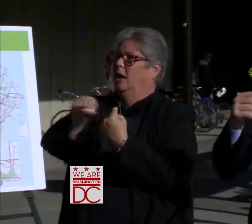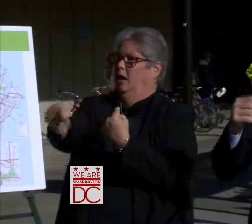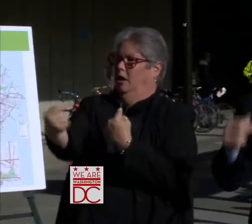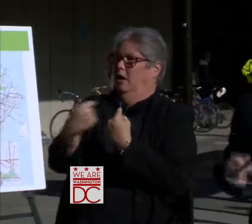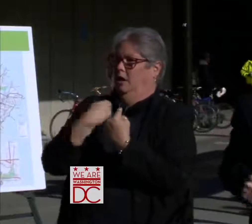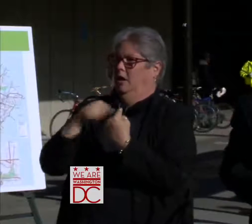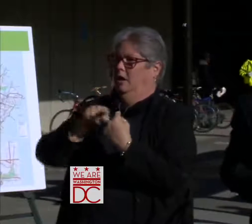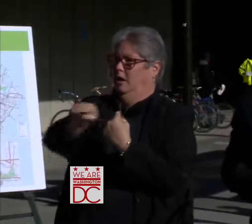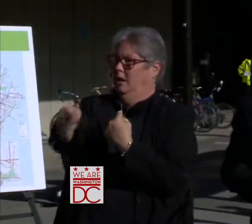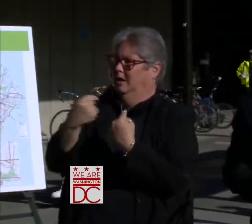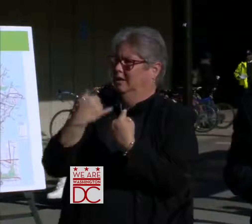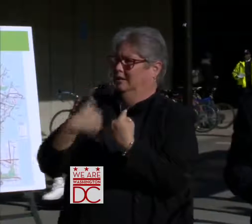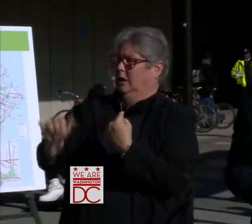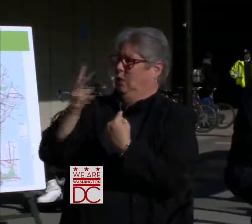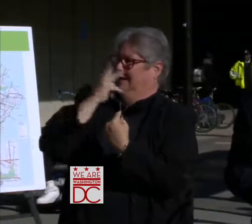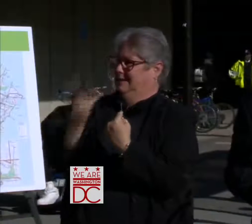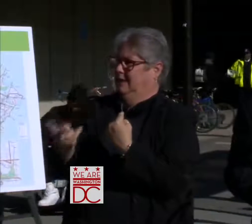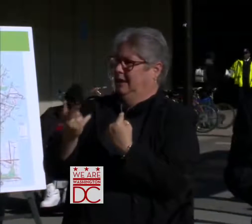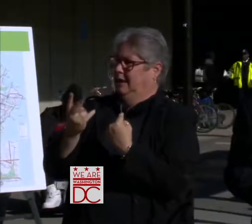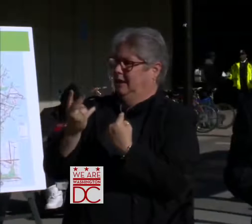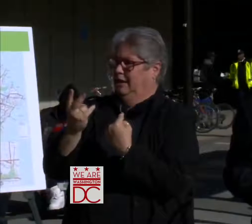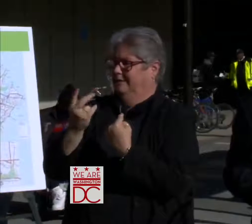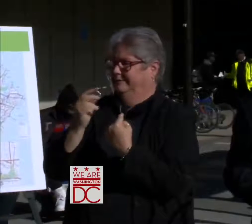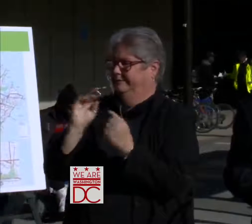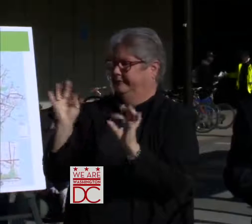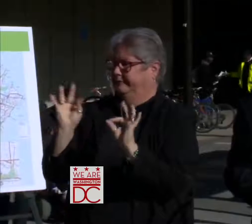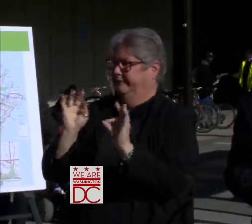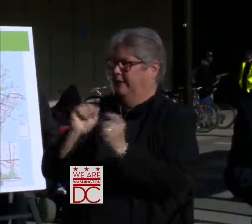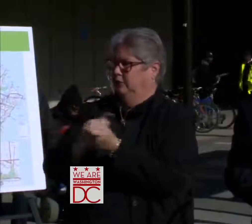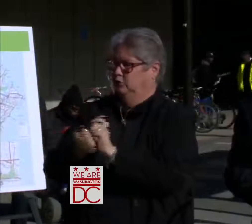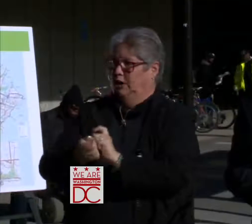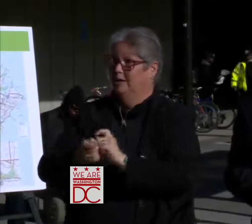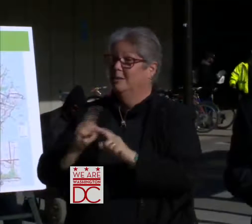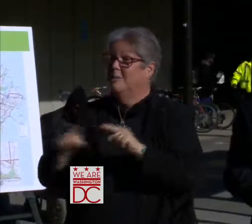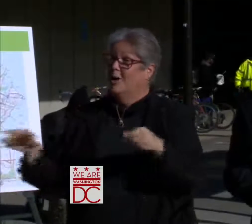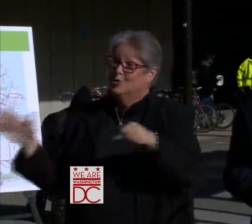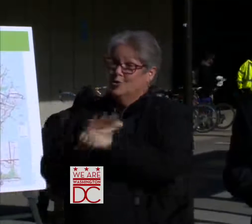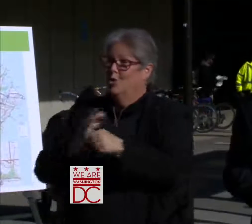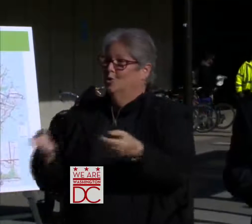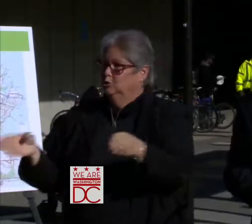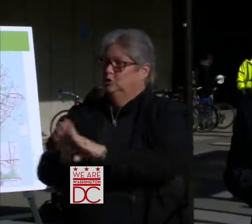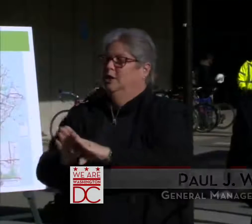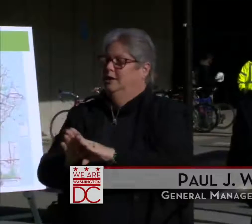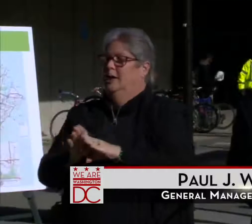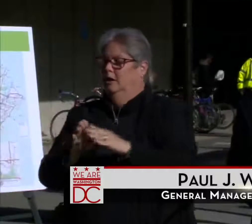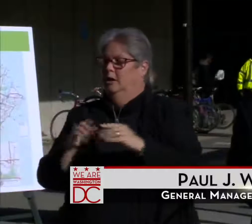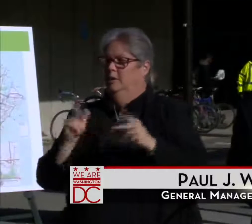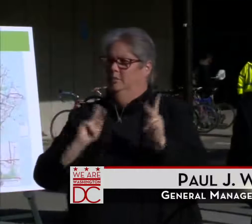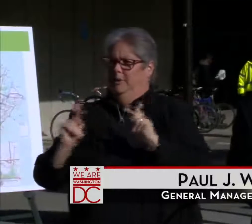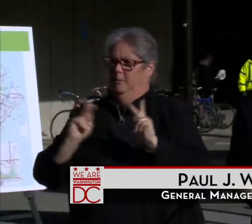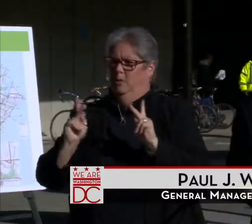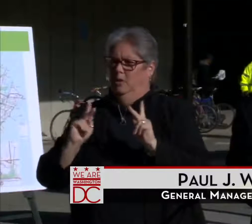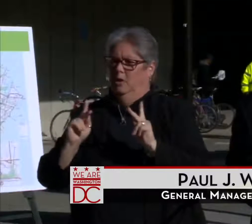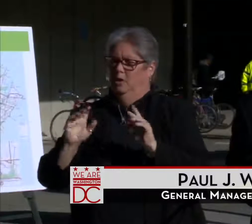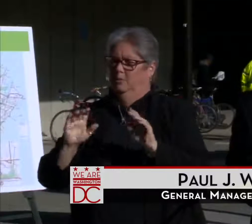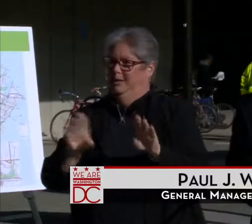HAVE TO DO ANYTHING TERRIBLY DIFFERENT. WHEN THEY SEE IT IS A TOTAL SHUTDOWN THEY DO DIFFERENT